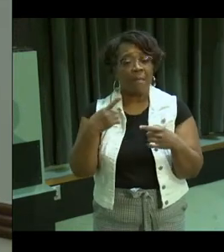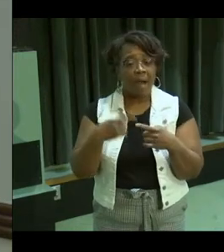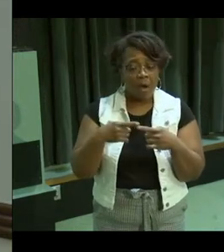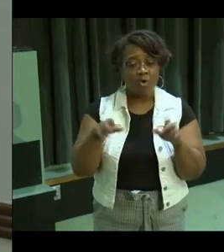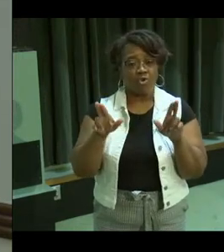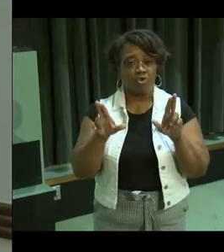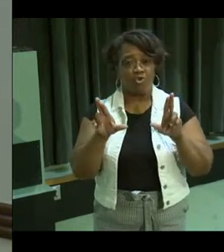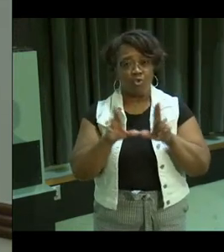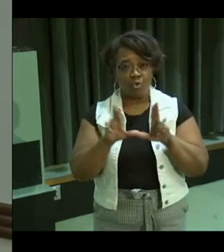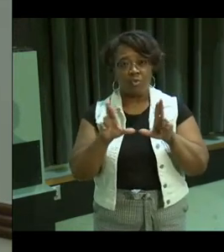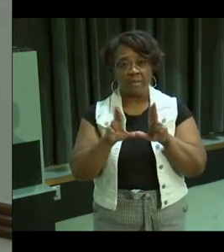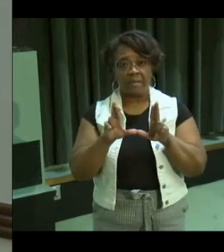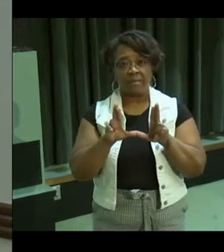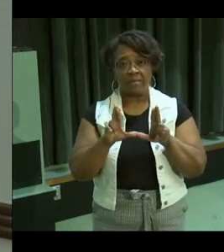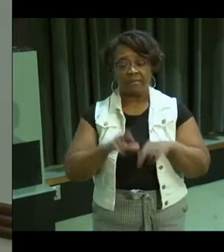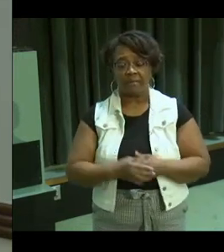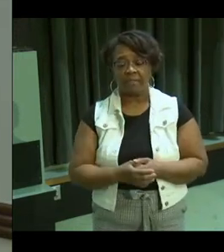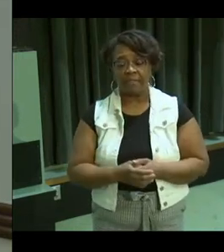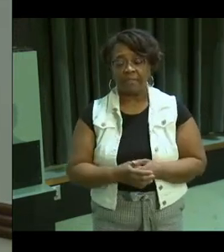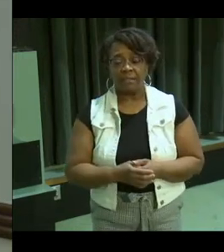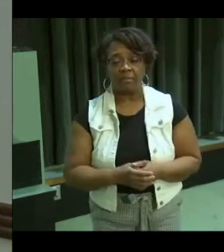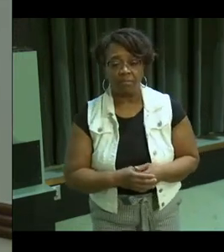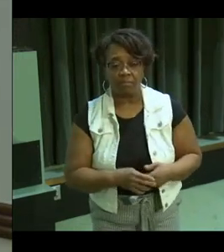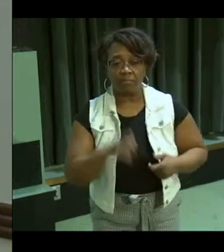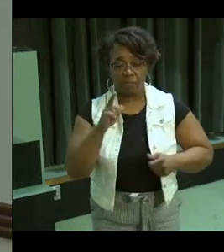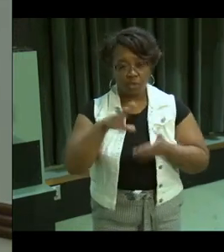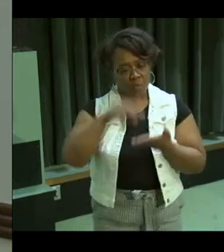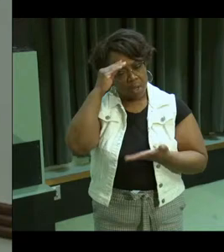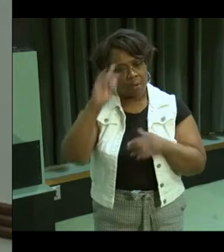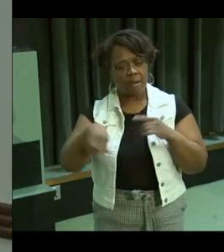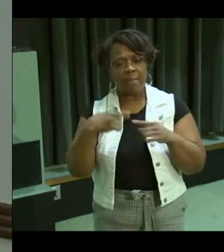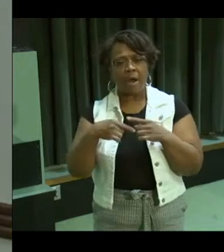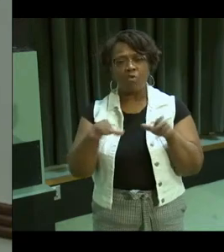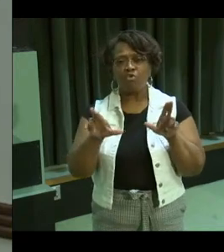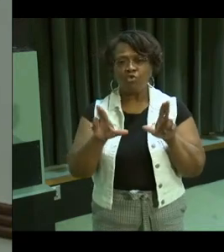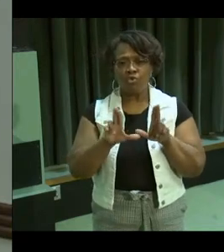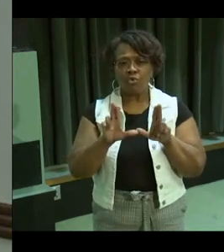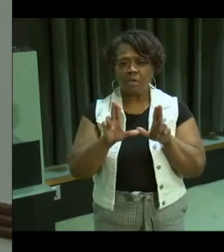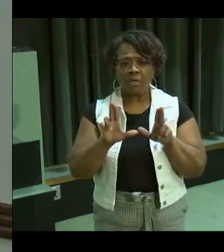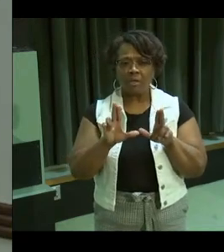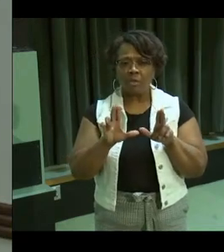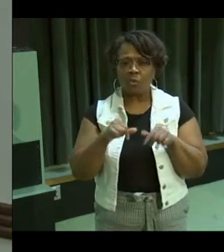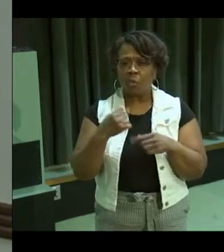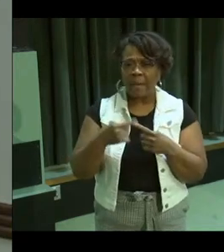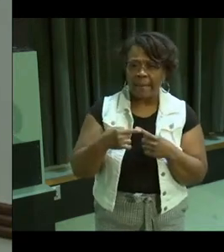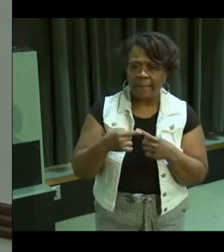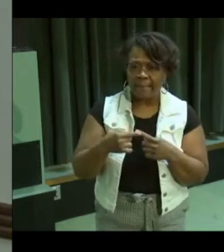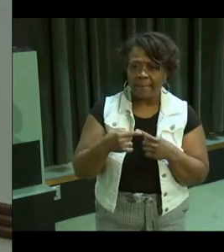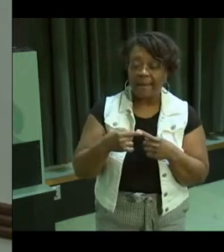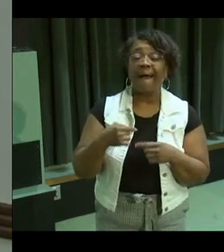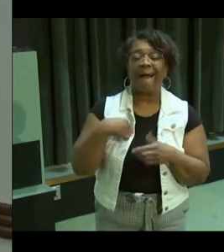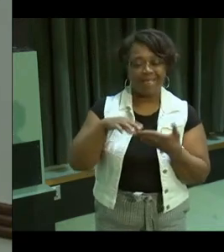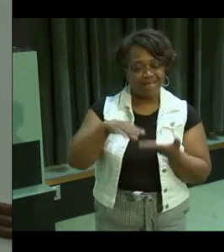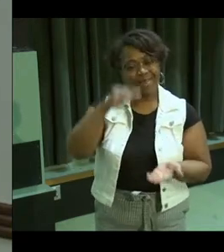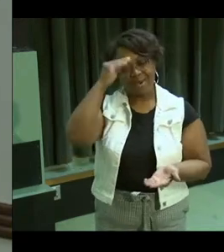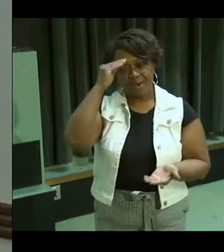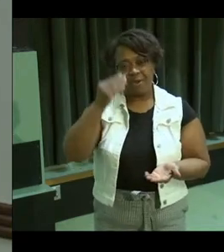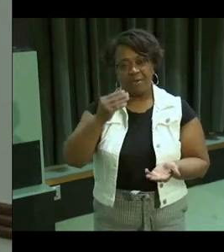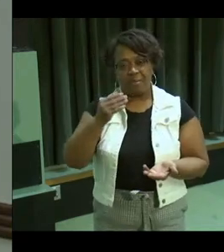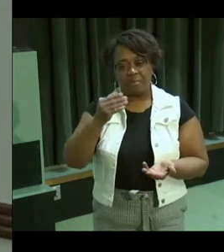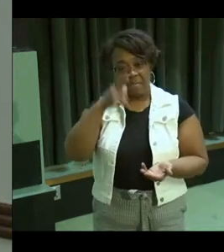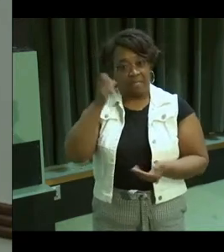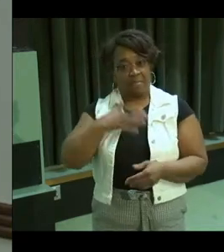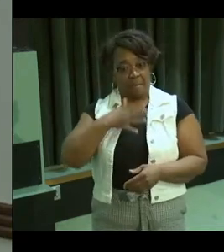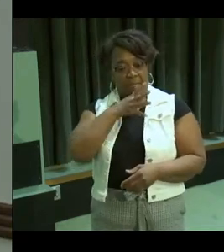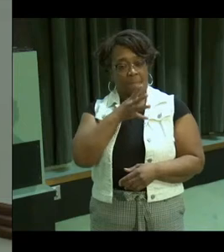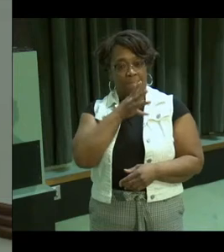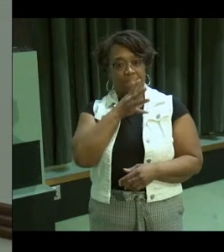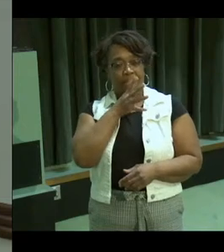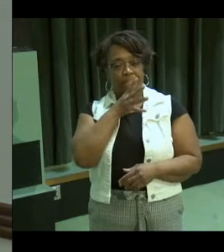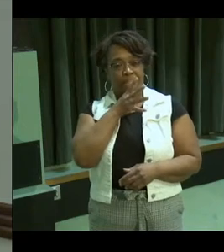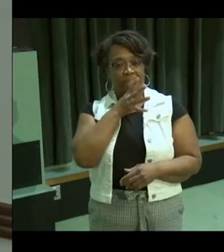unionism, so what did you learn